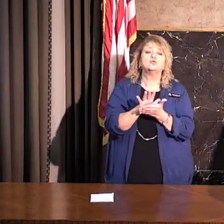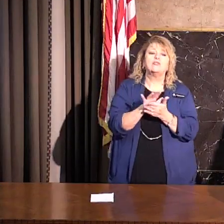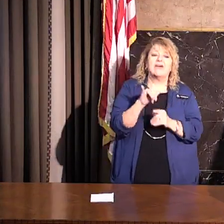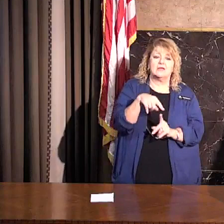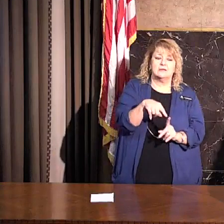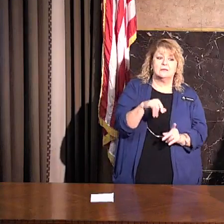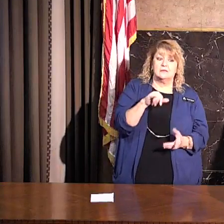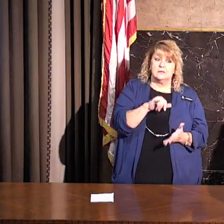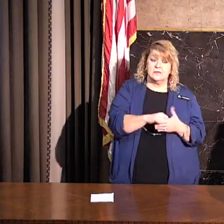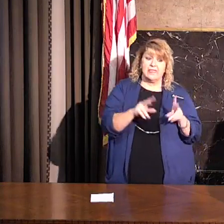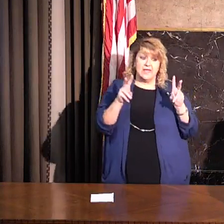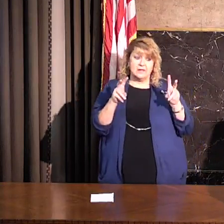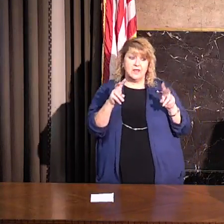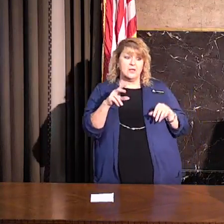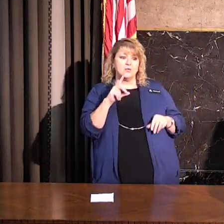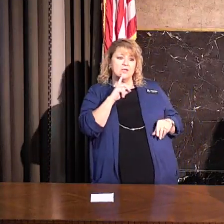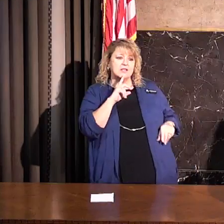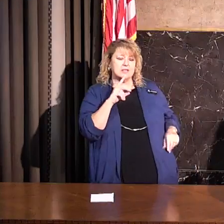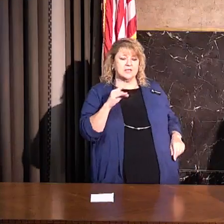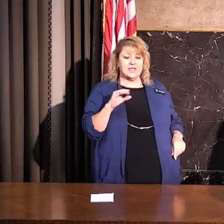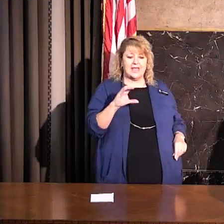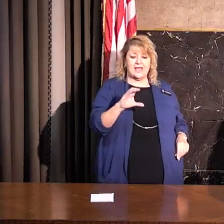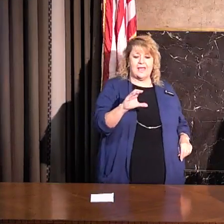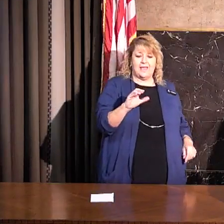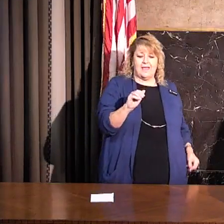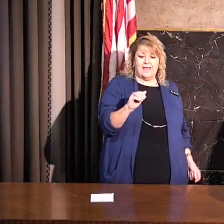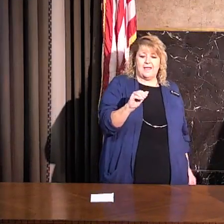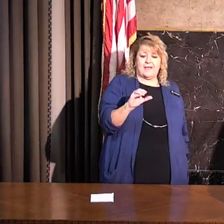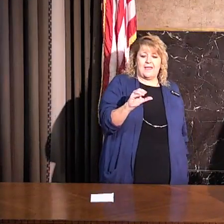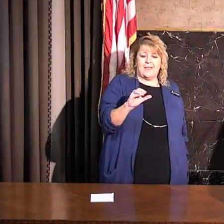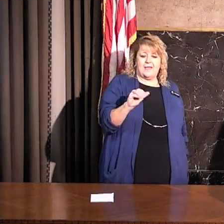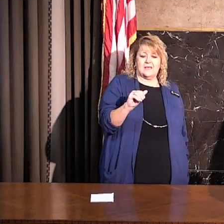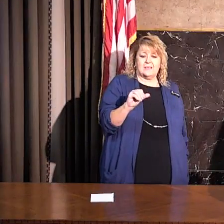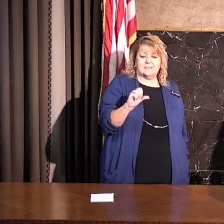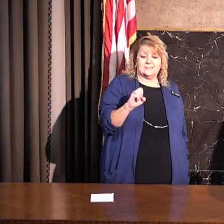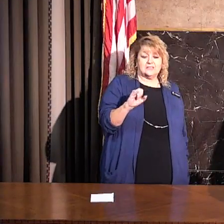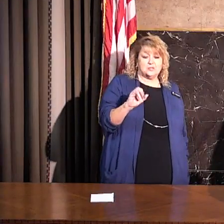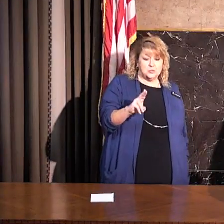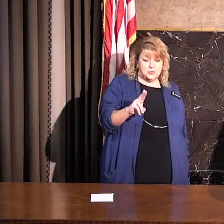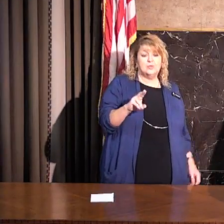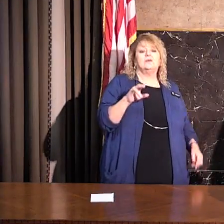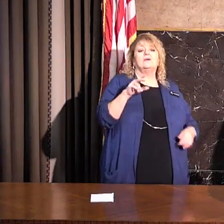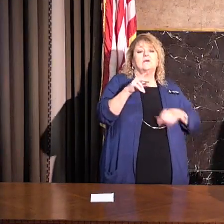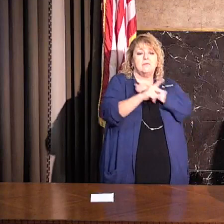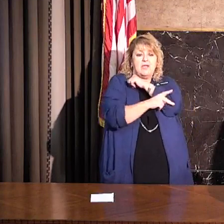that's that's been an issue down at Parish And the answer